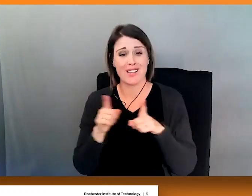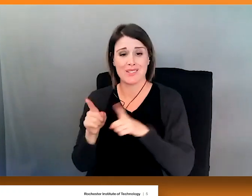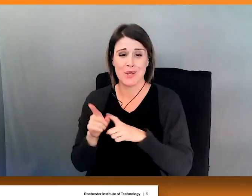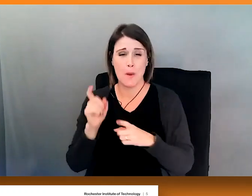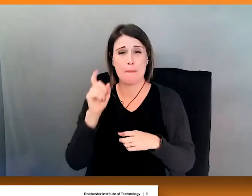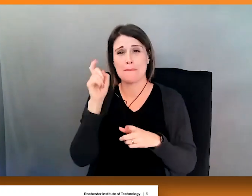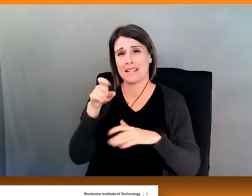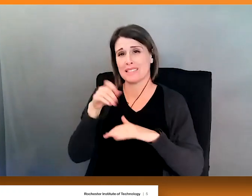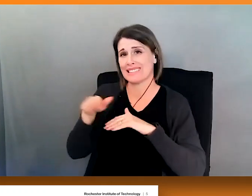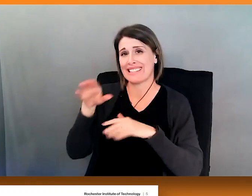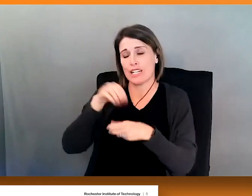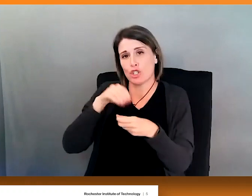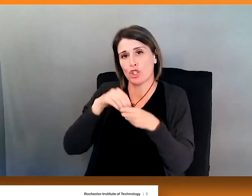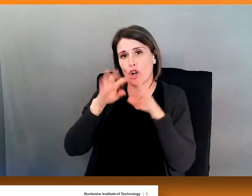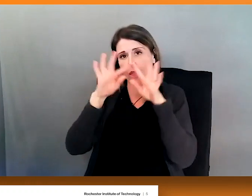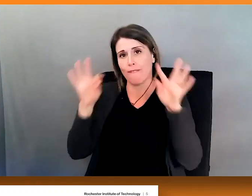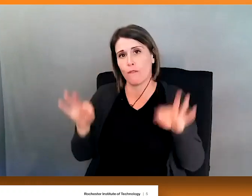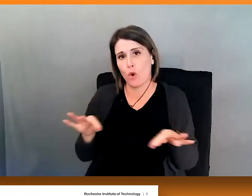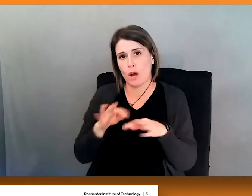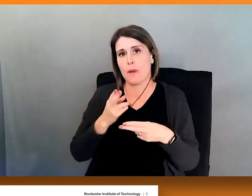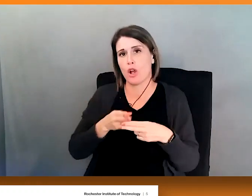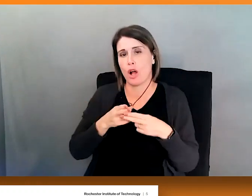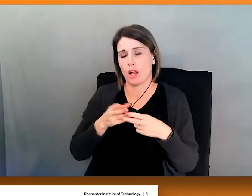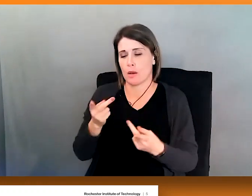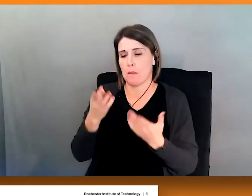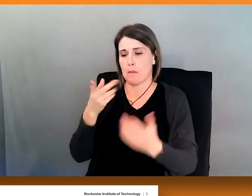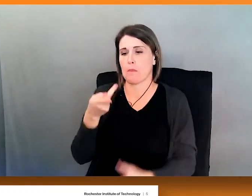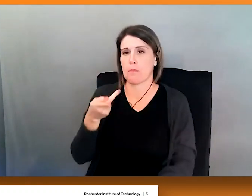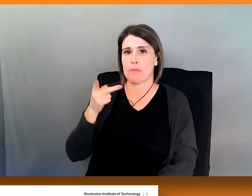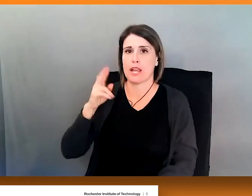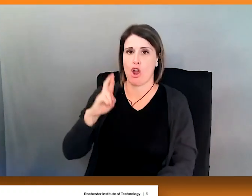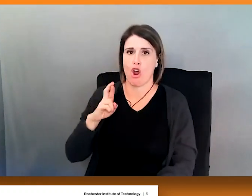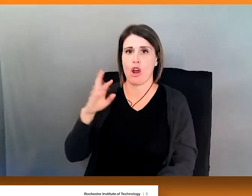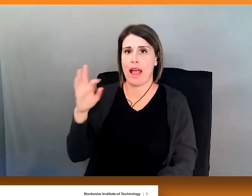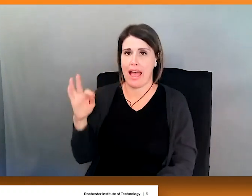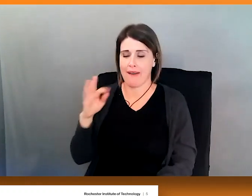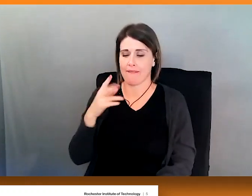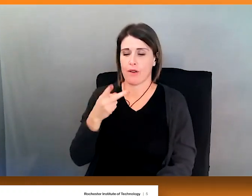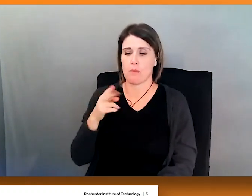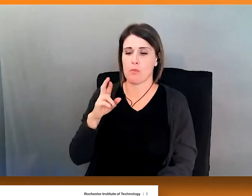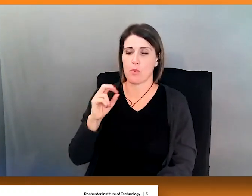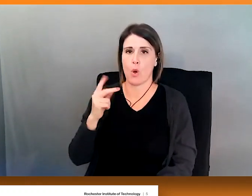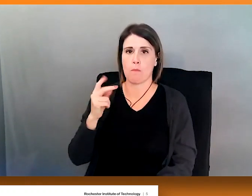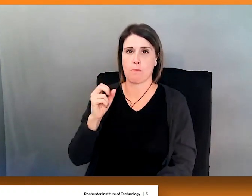here at RIT called a Proposal Routing Form, PRF,